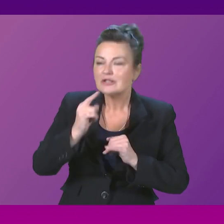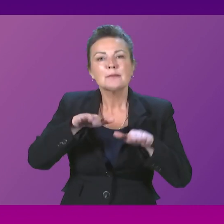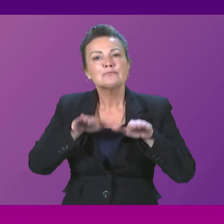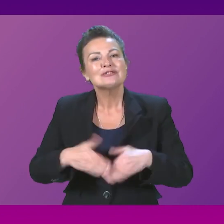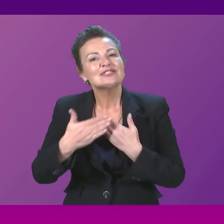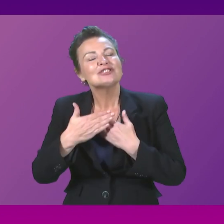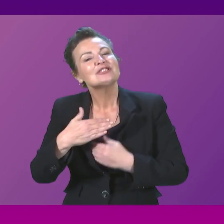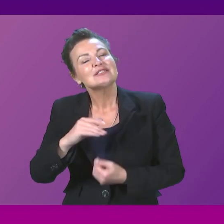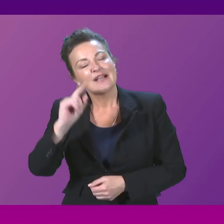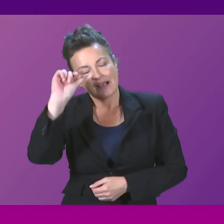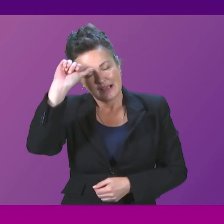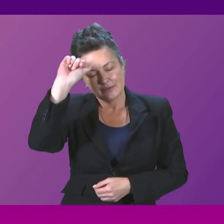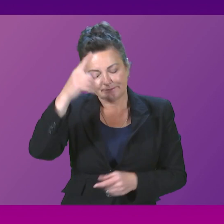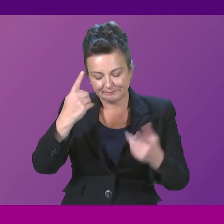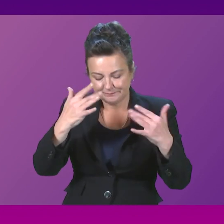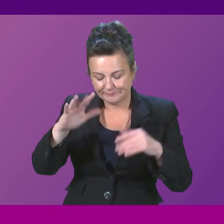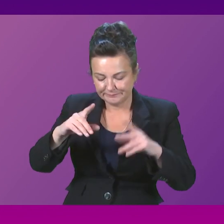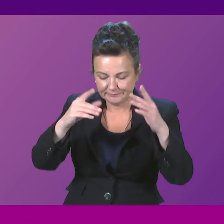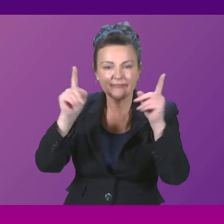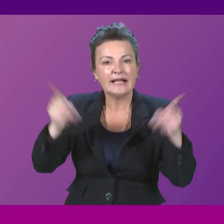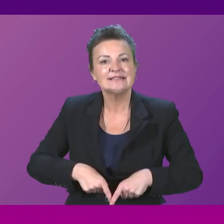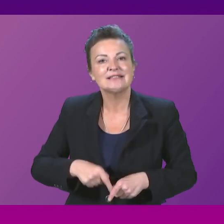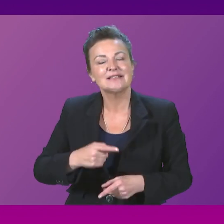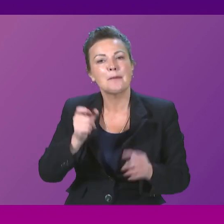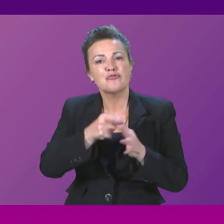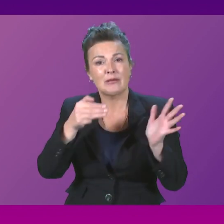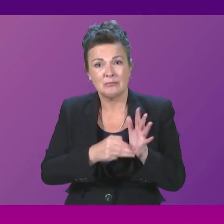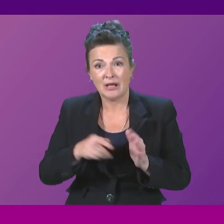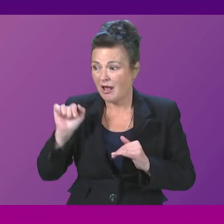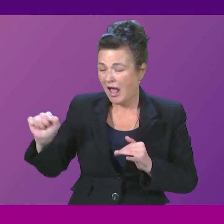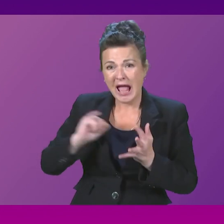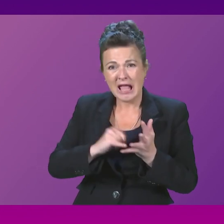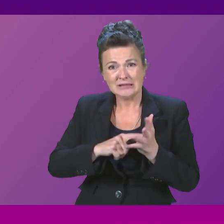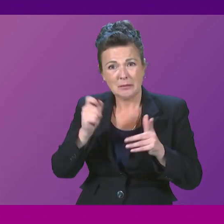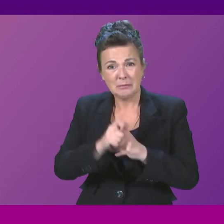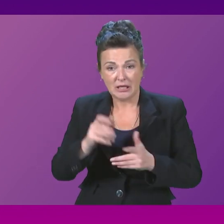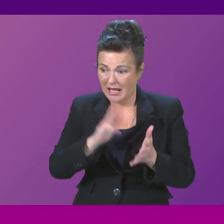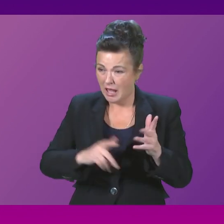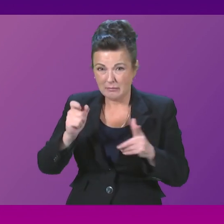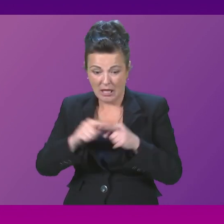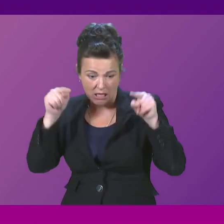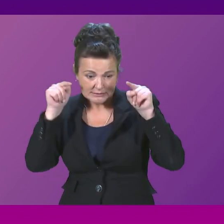Minister, a Scottish National Party MP chose to attack him for his race and suggested that